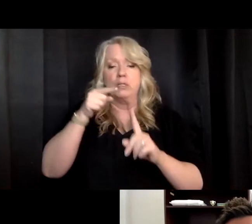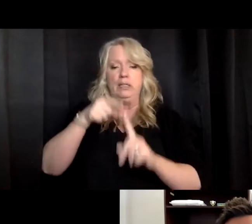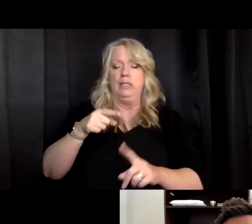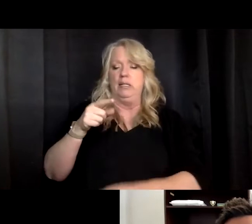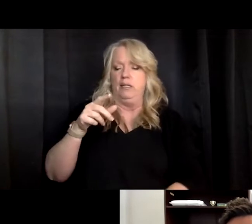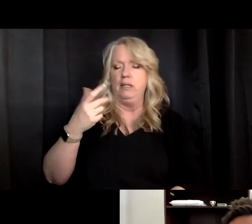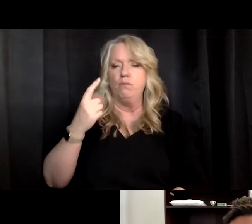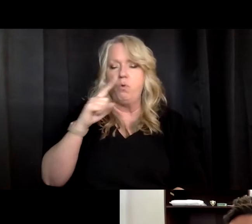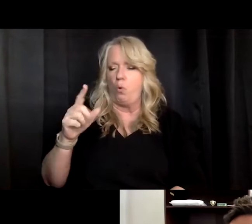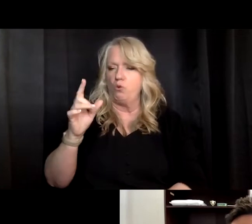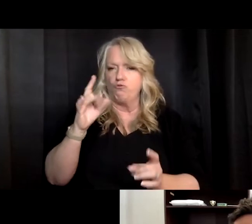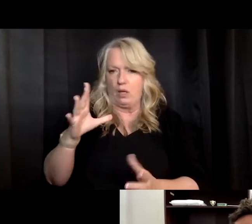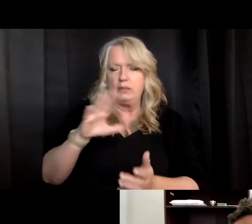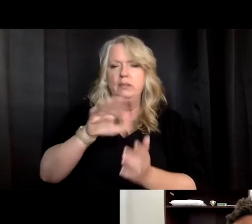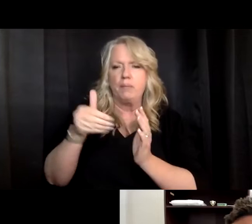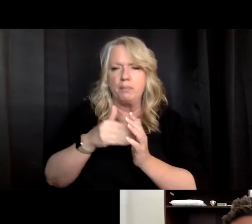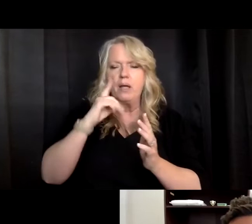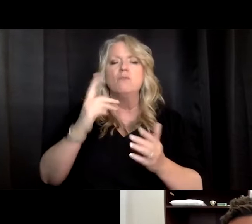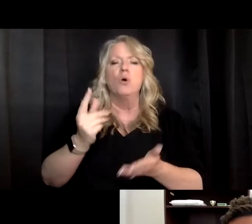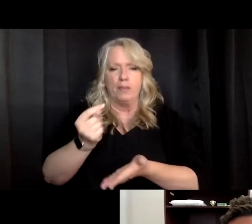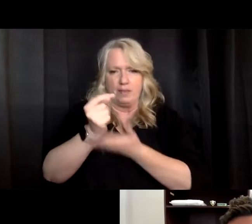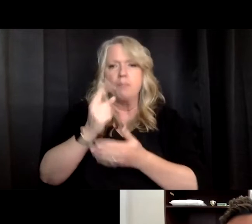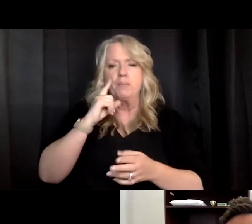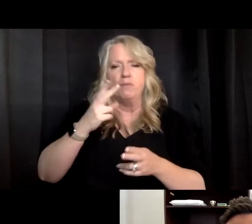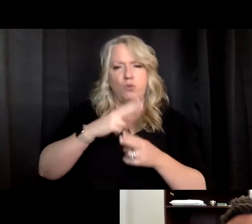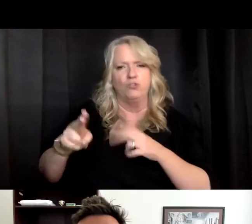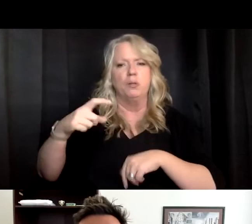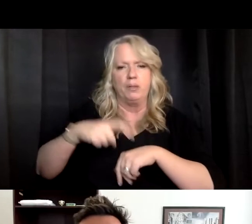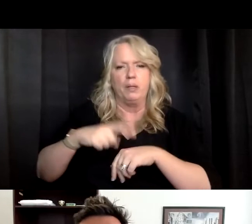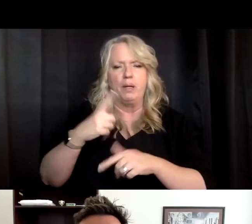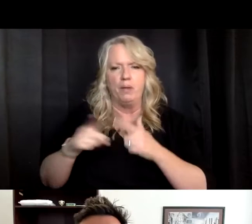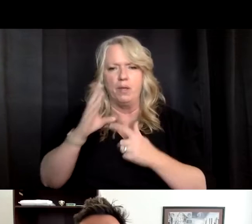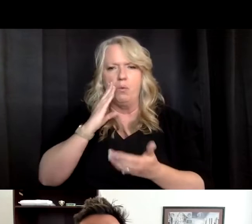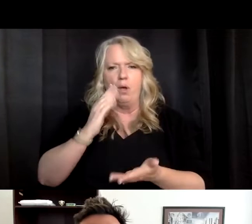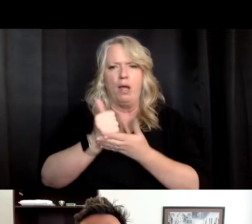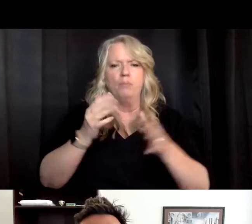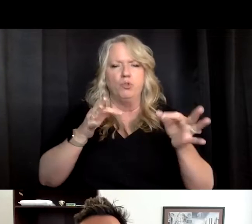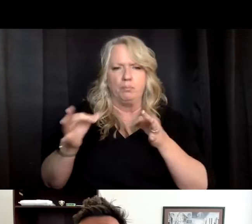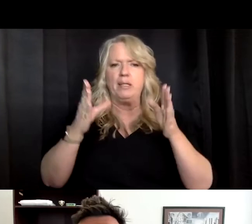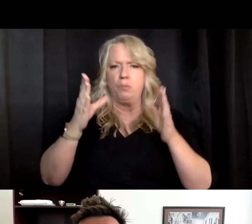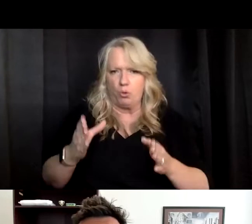APPLICATION OF PRINCIPLES CAN BE MORE COMPLICATED . THE REAL ARE THE IN CRISIS SETTING TO DEVELOP THERAPEUTIC